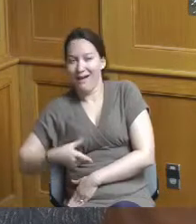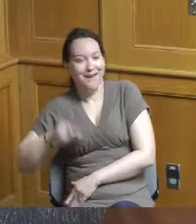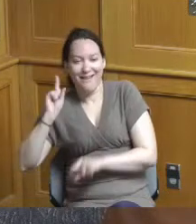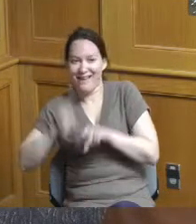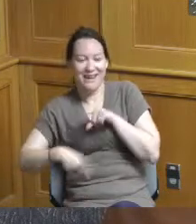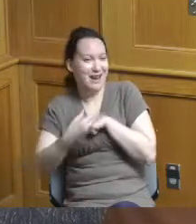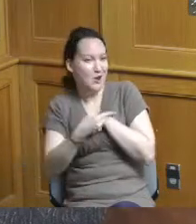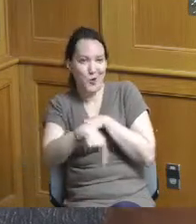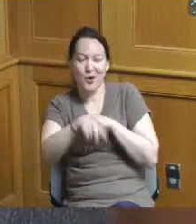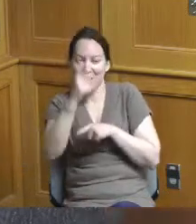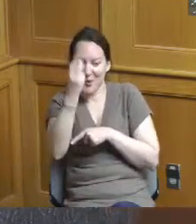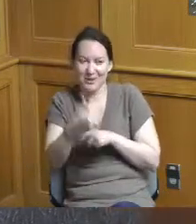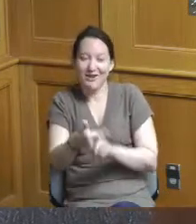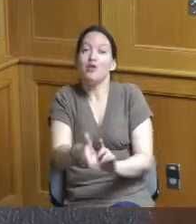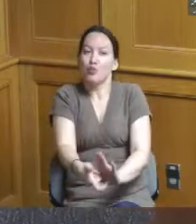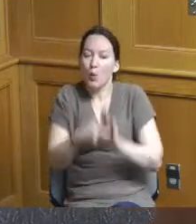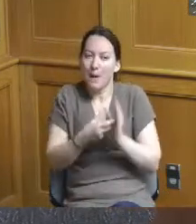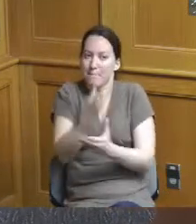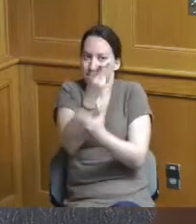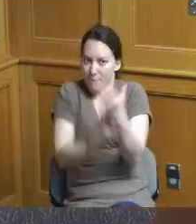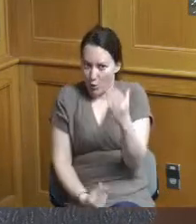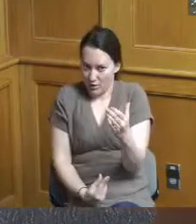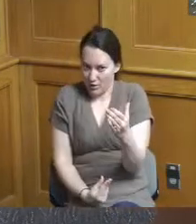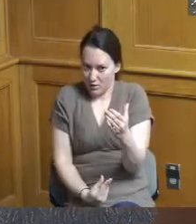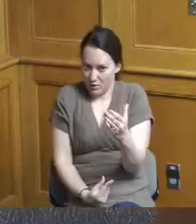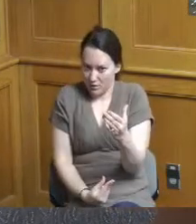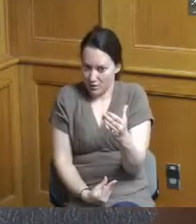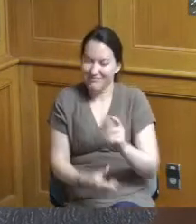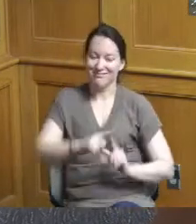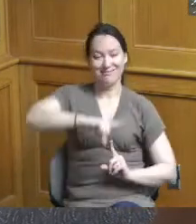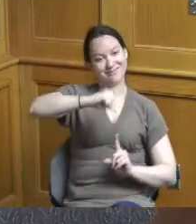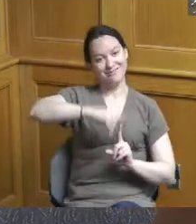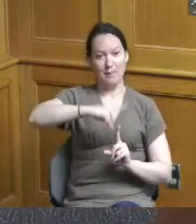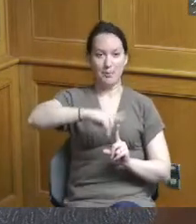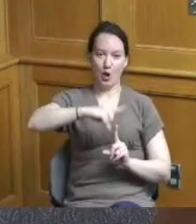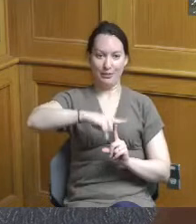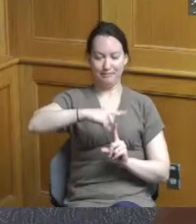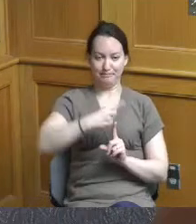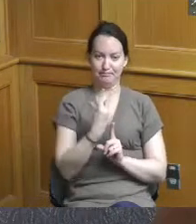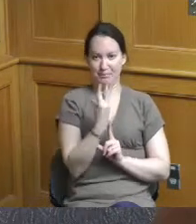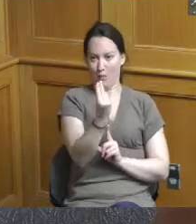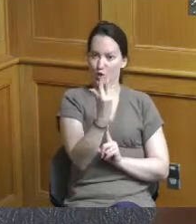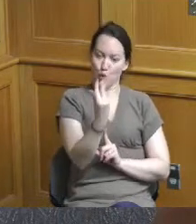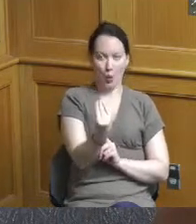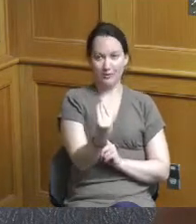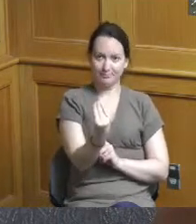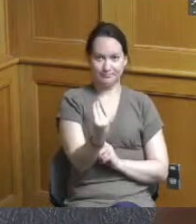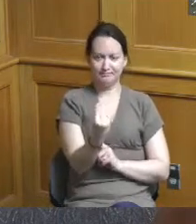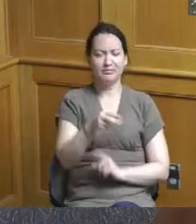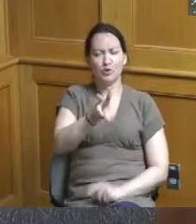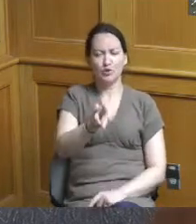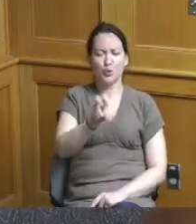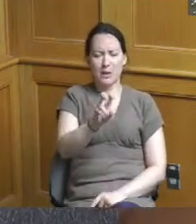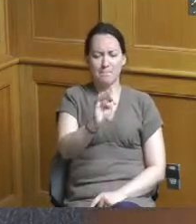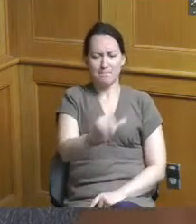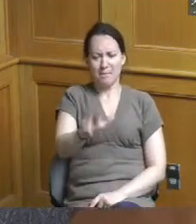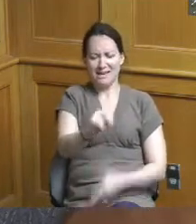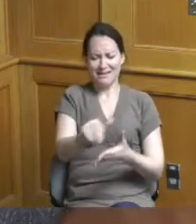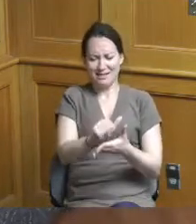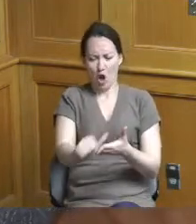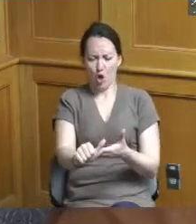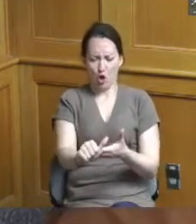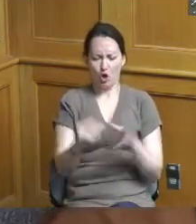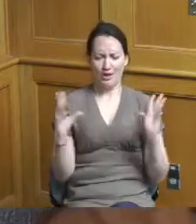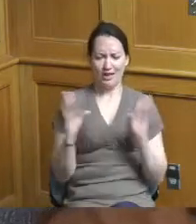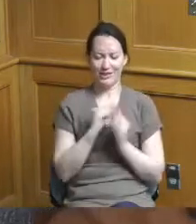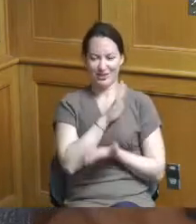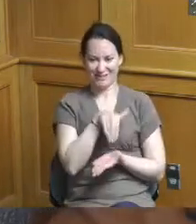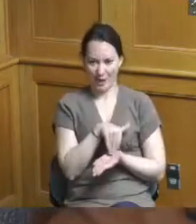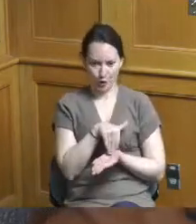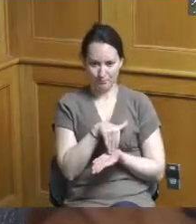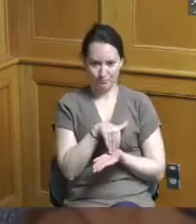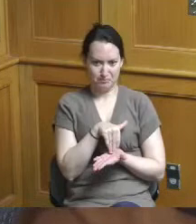Hotel unless we do this temporary outdoor 200 million dollar Convention Center expansion